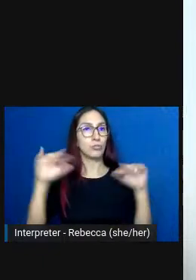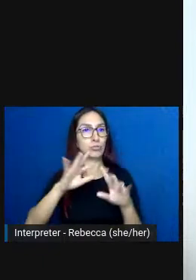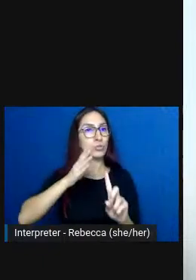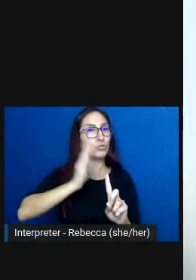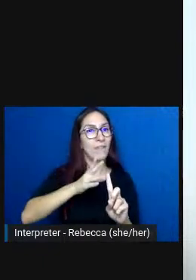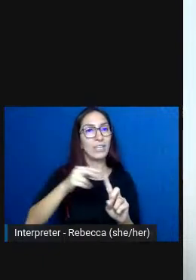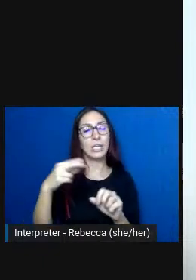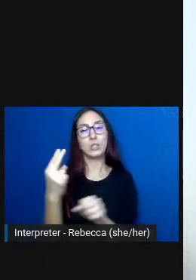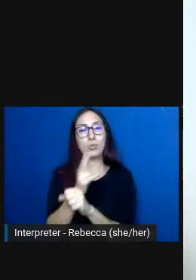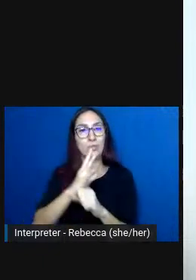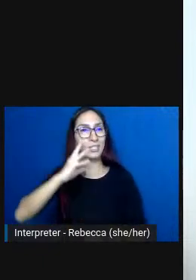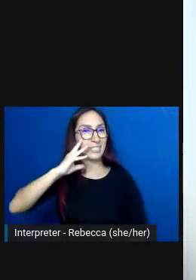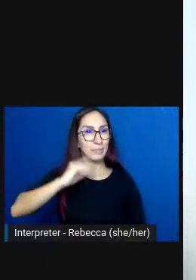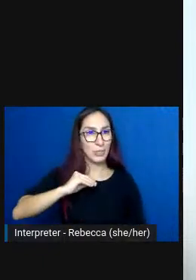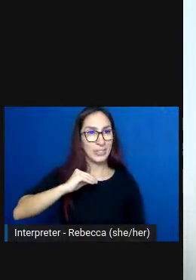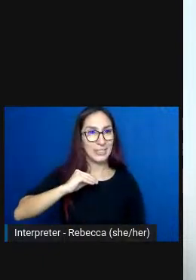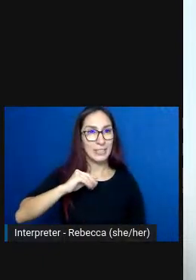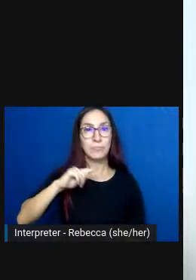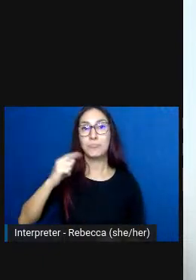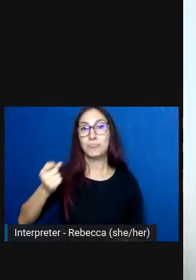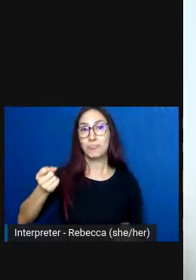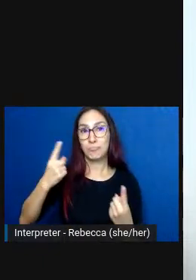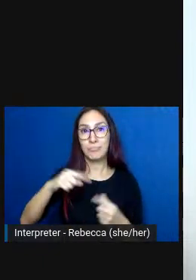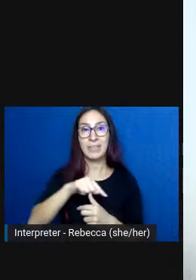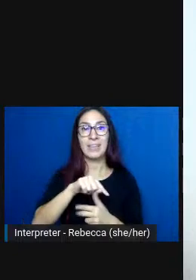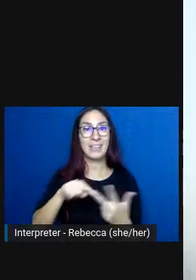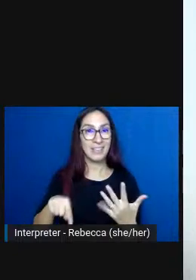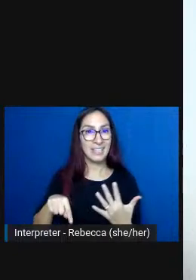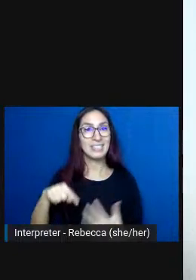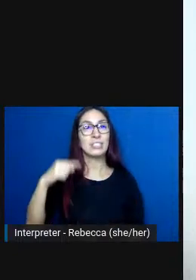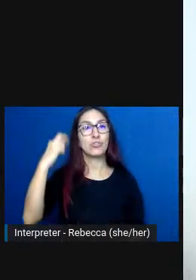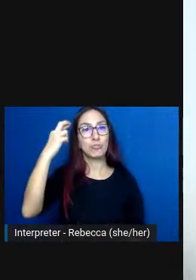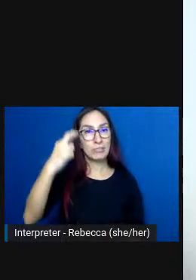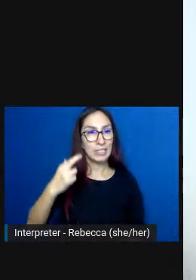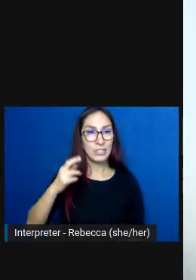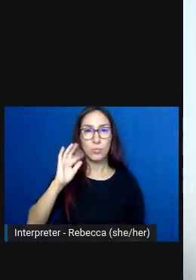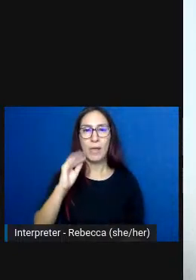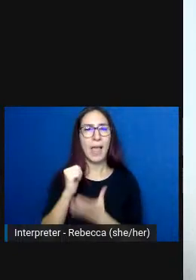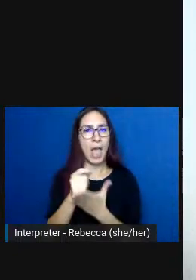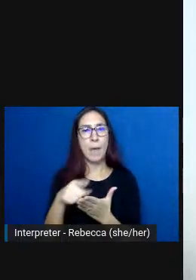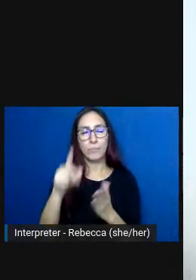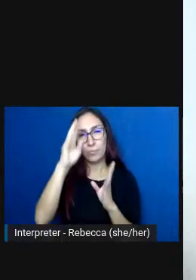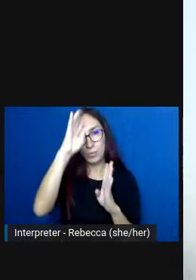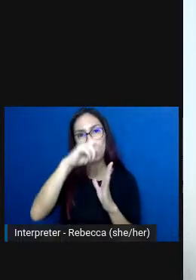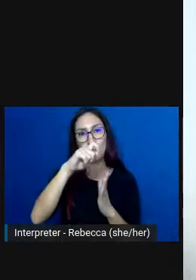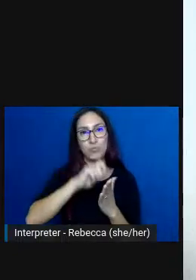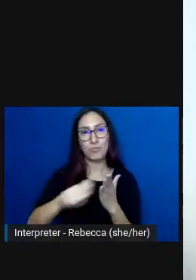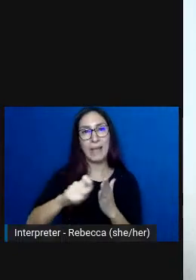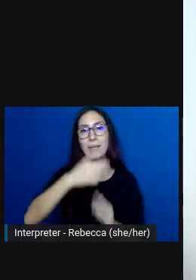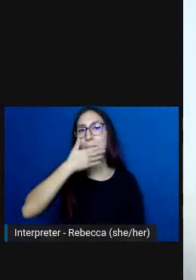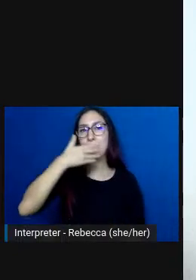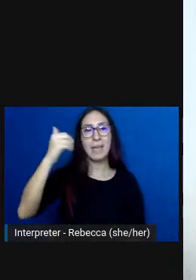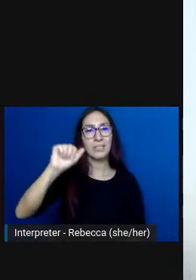the definition of Alt Text and its importance when it comes to accessibility accessibility, traffic, and User Experience.